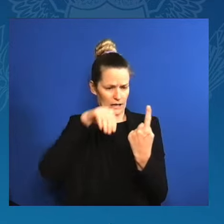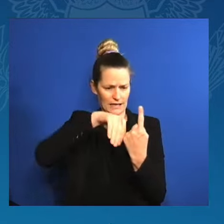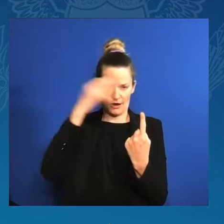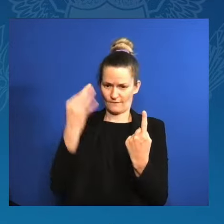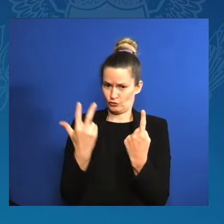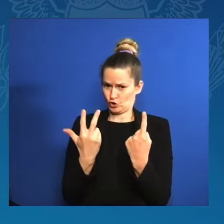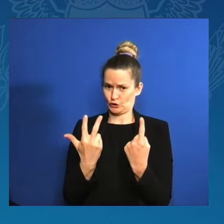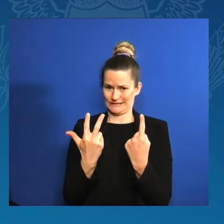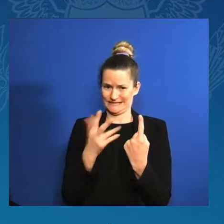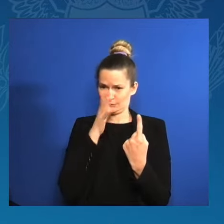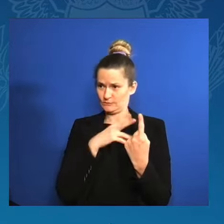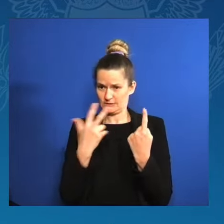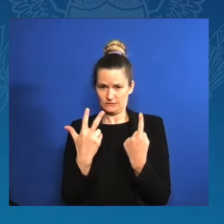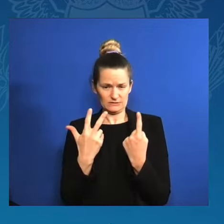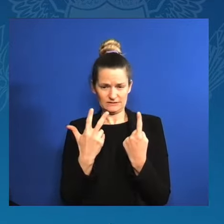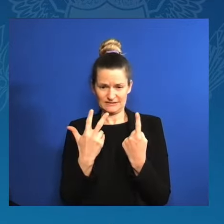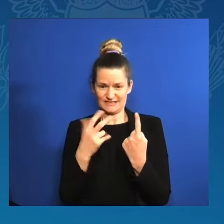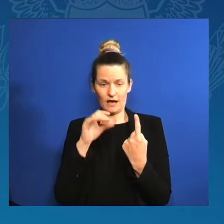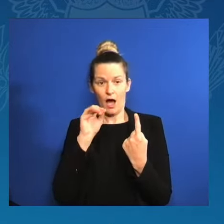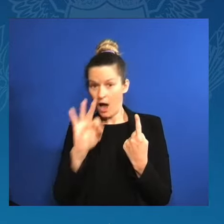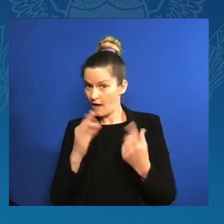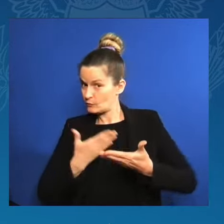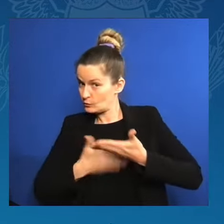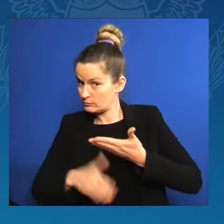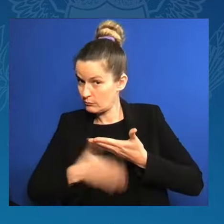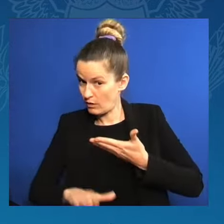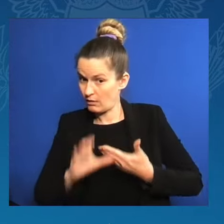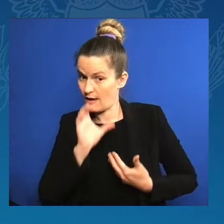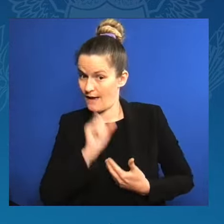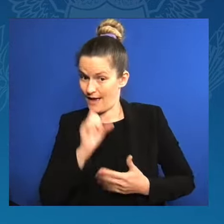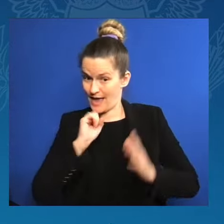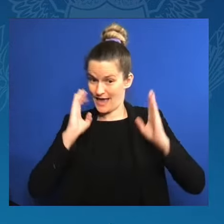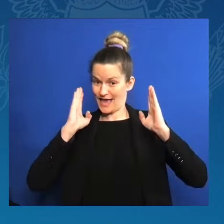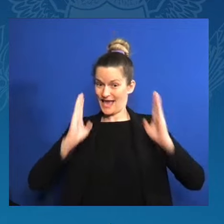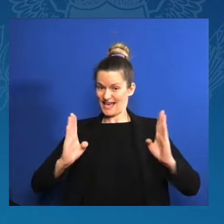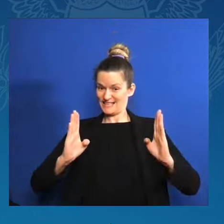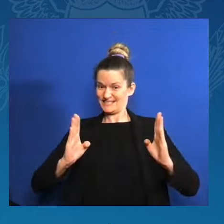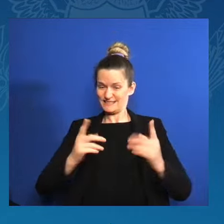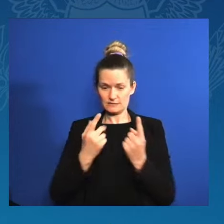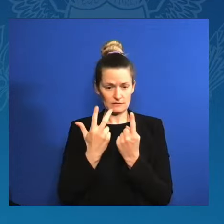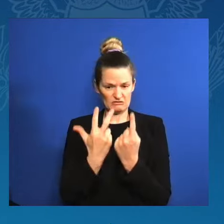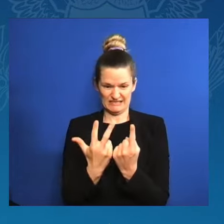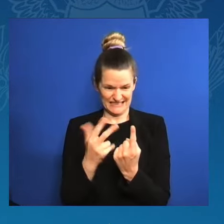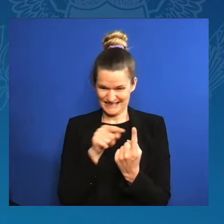States like Arizona, Florida, Georgia, Texas, and Wisconsin.